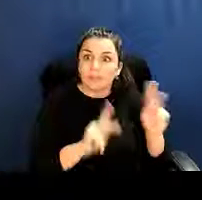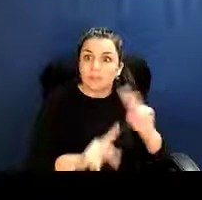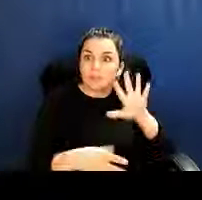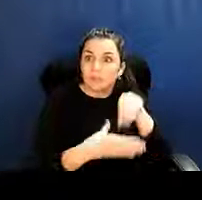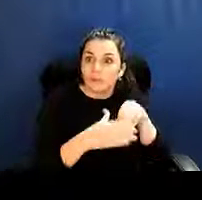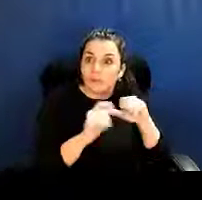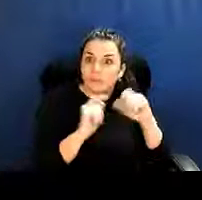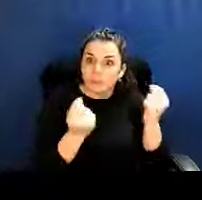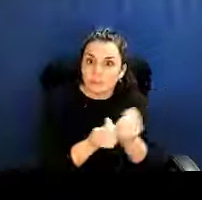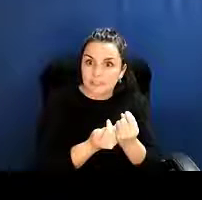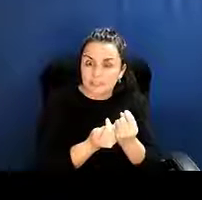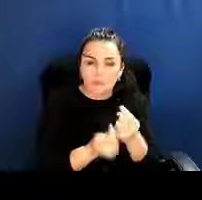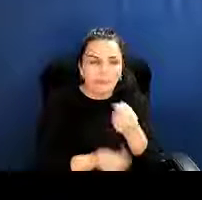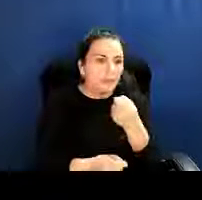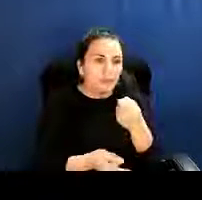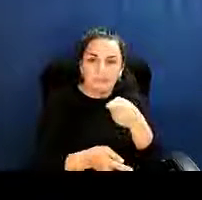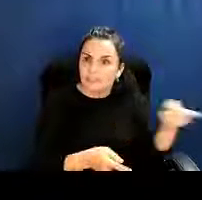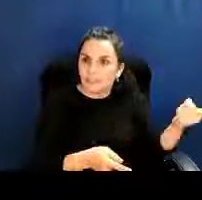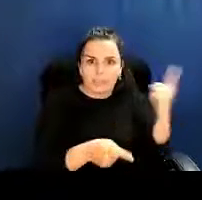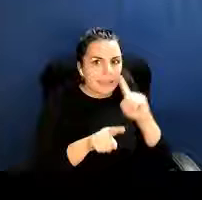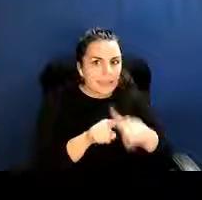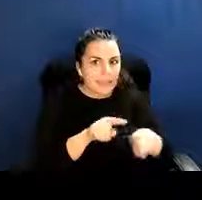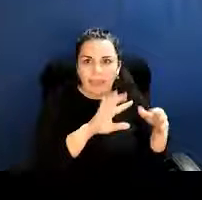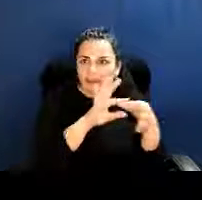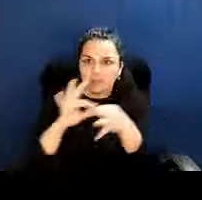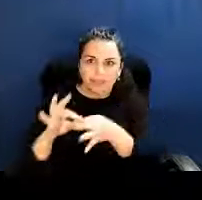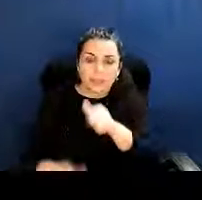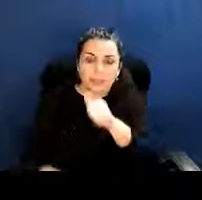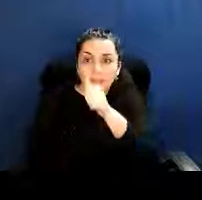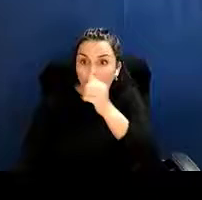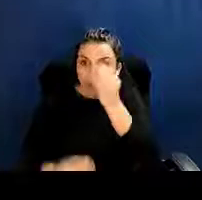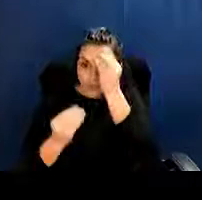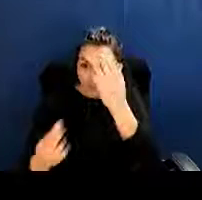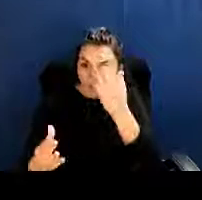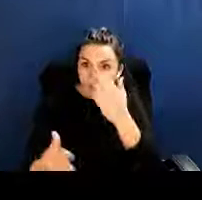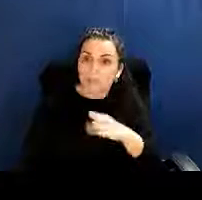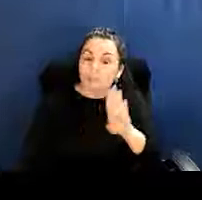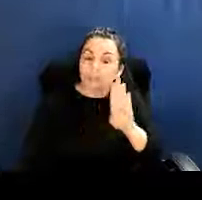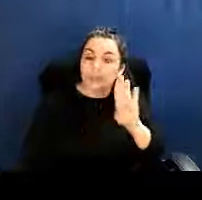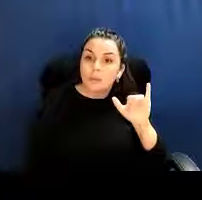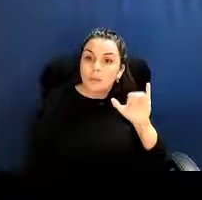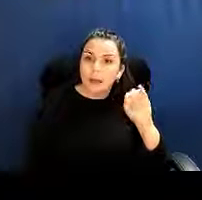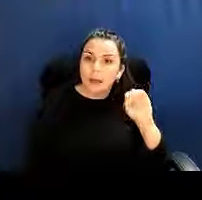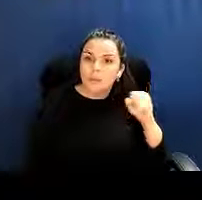can readily link the private information and biospecimens back to living individuals.